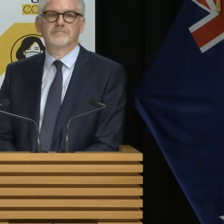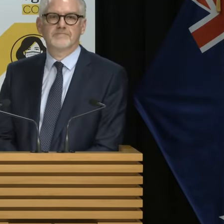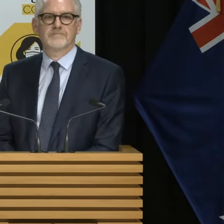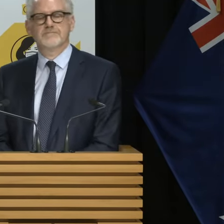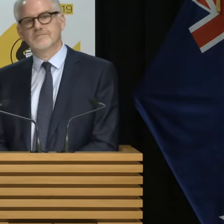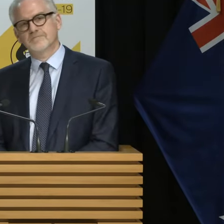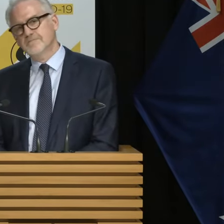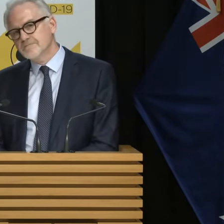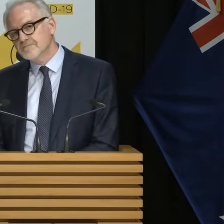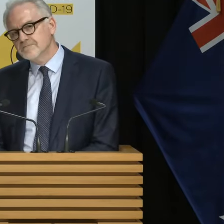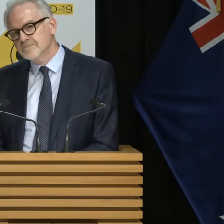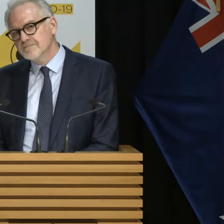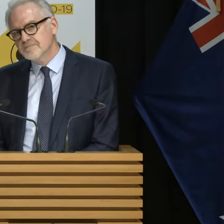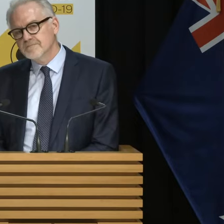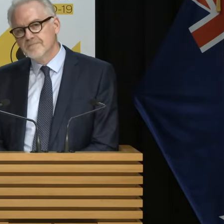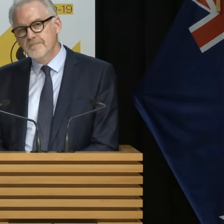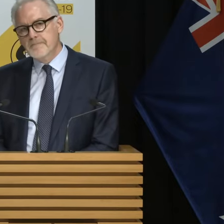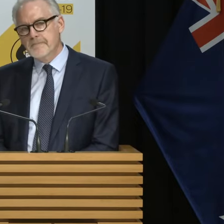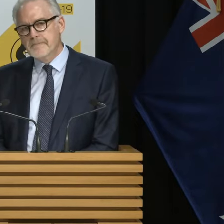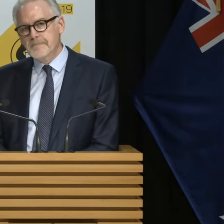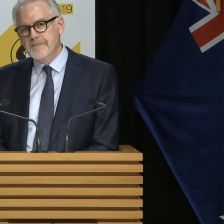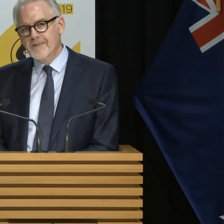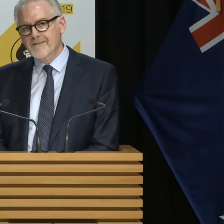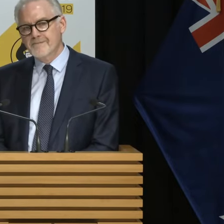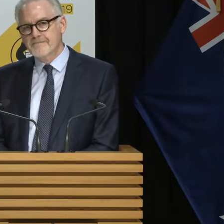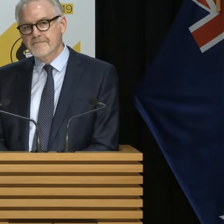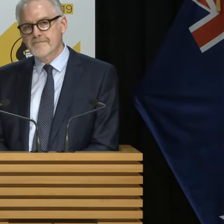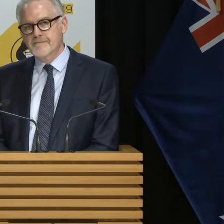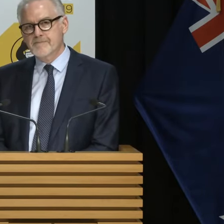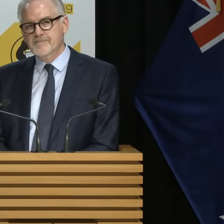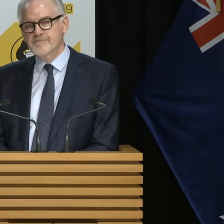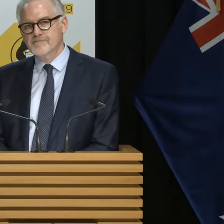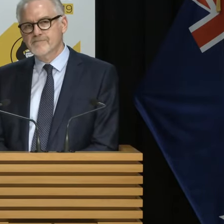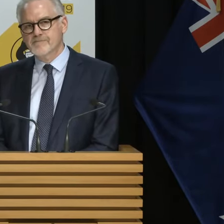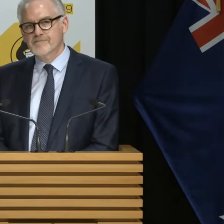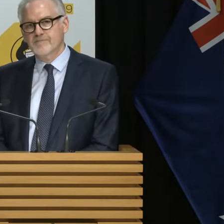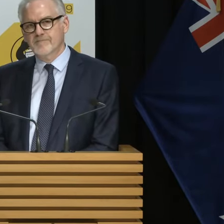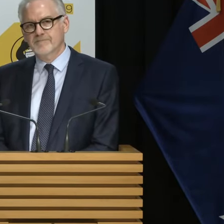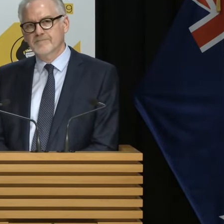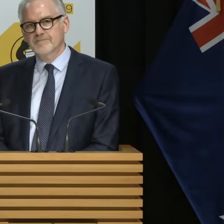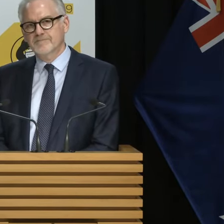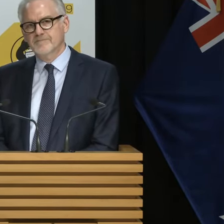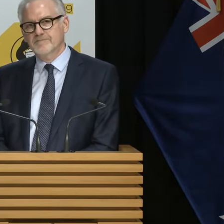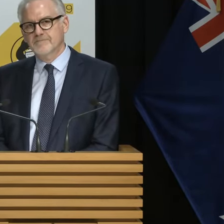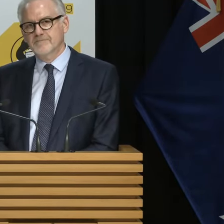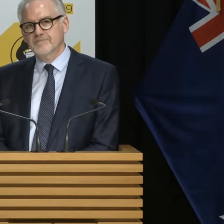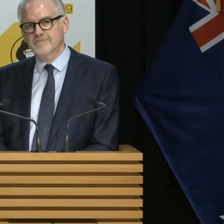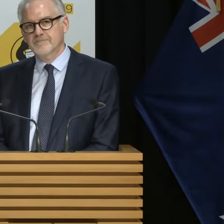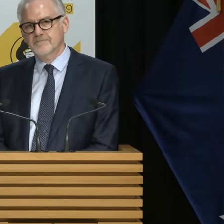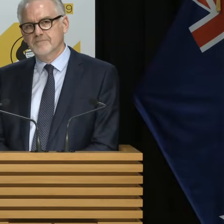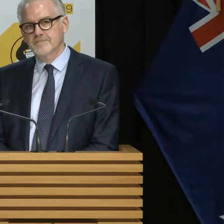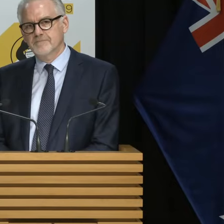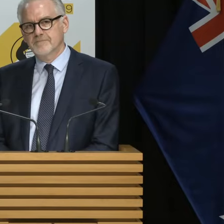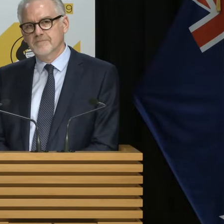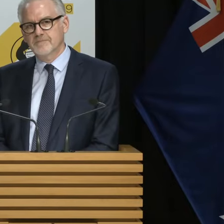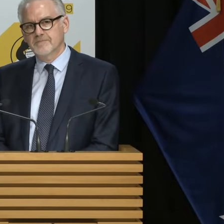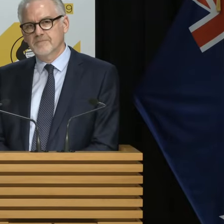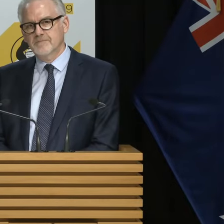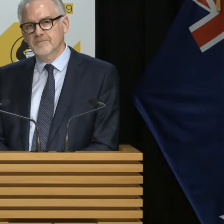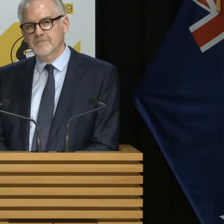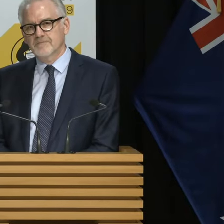accountability and advice?